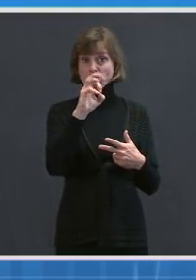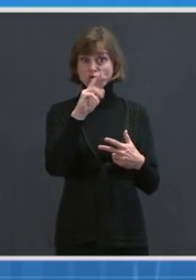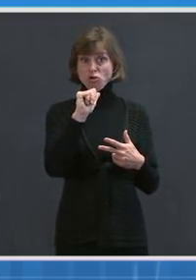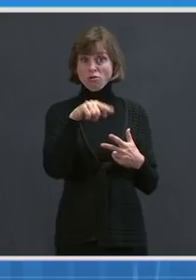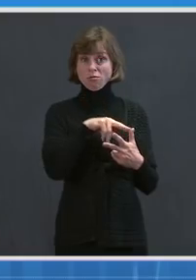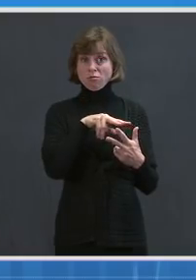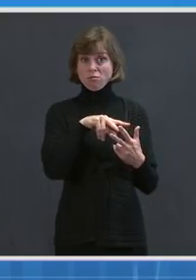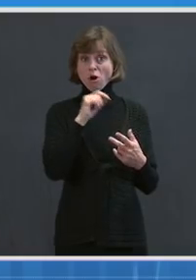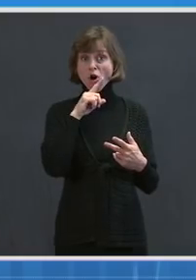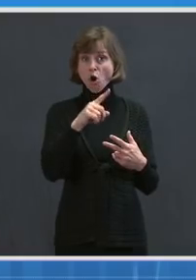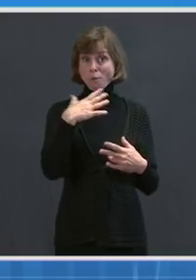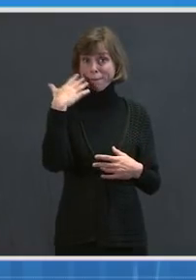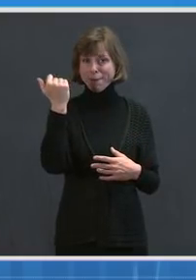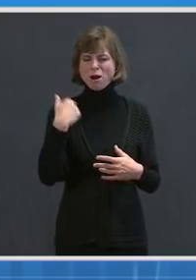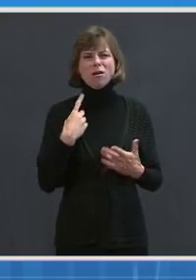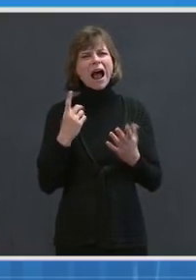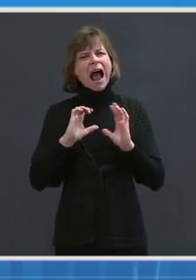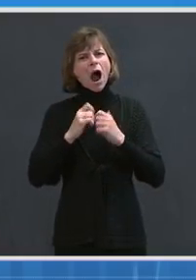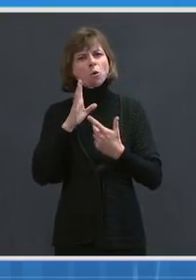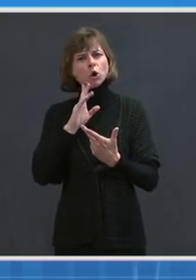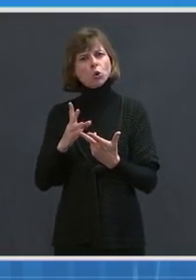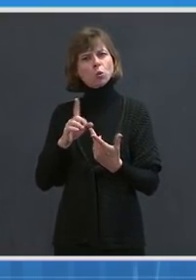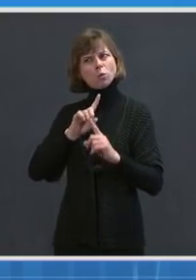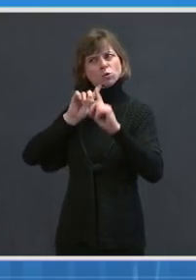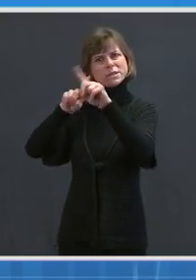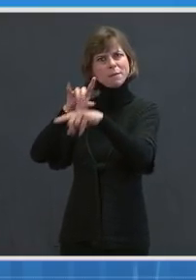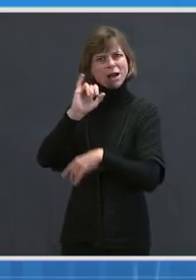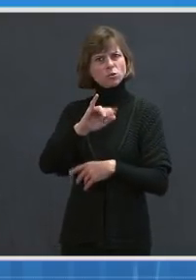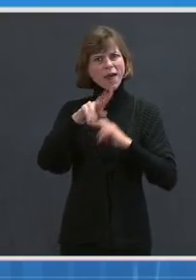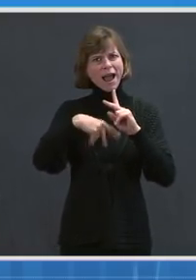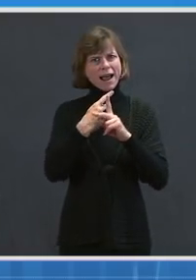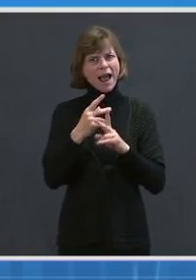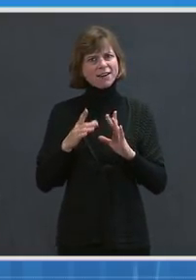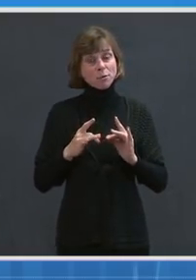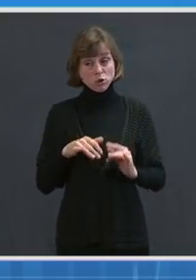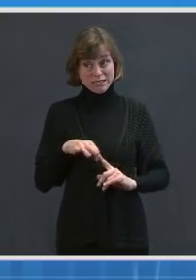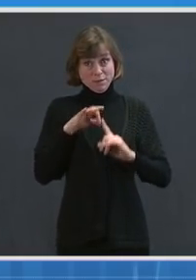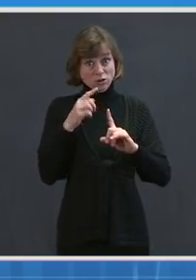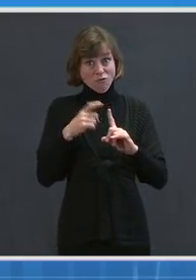to counter this type of messaging, especially if it's coming from a local official? Mr. Slavitt: Yeah.